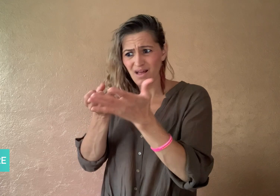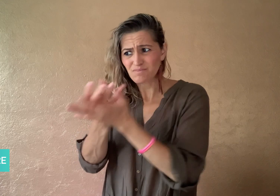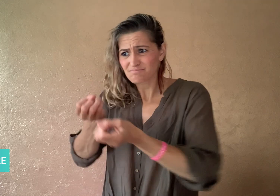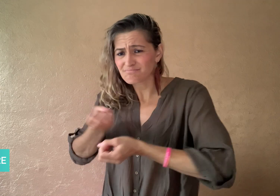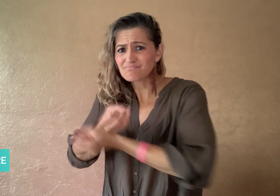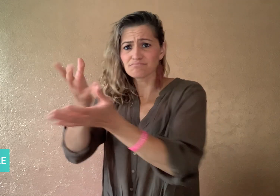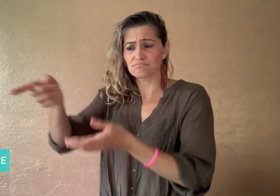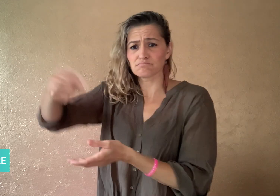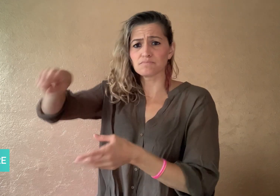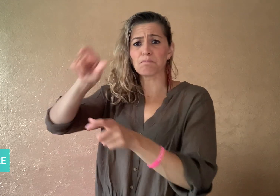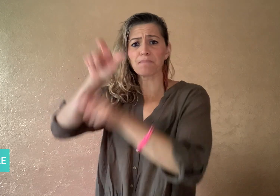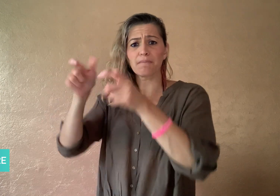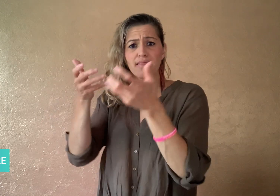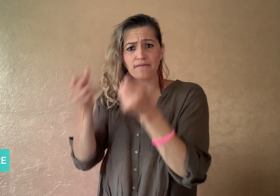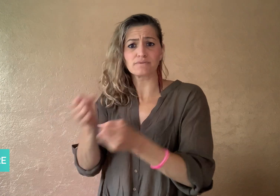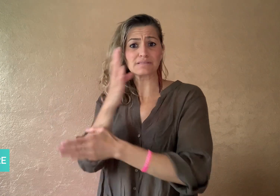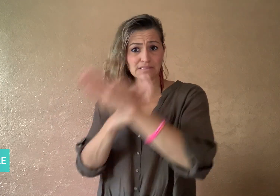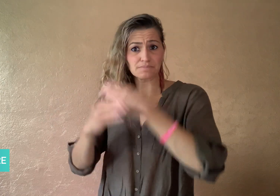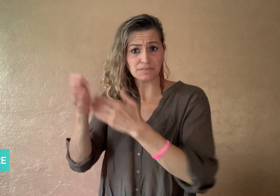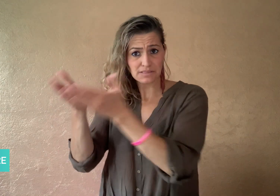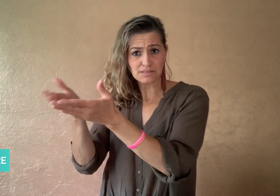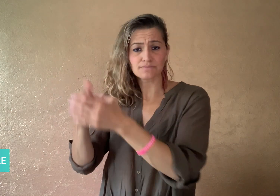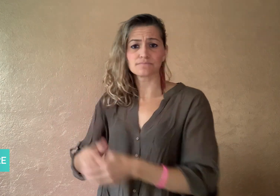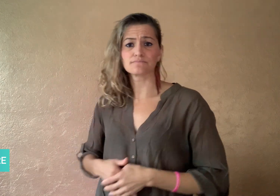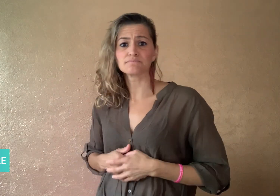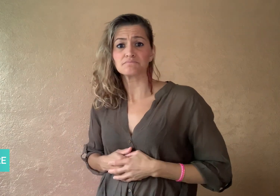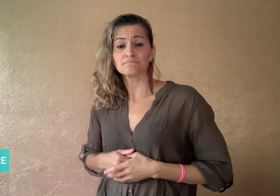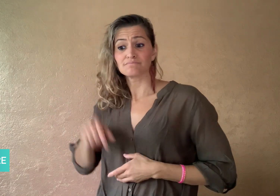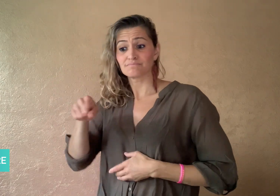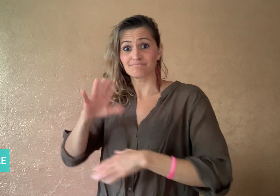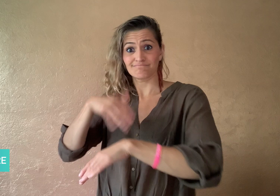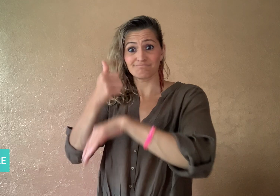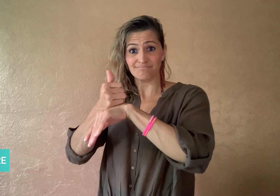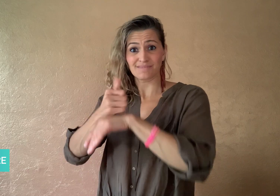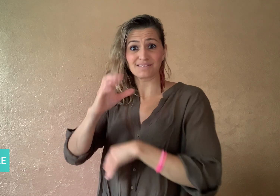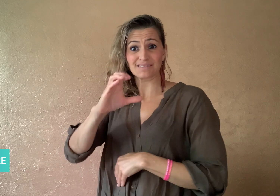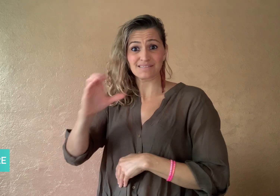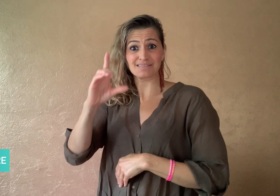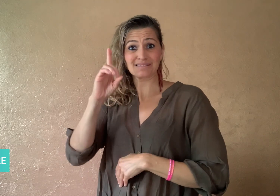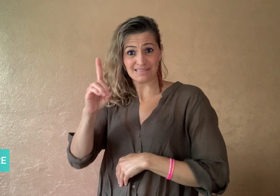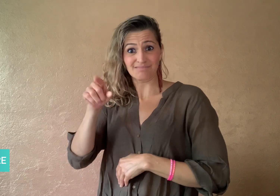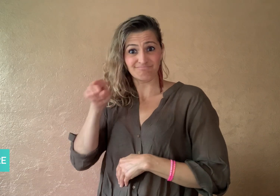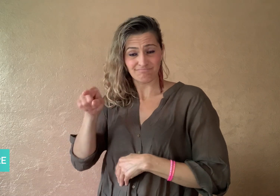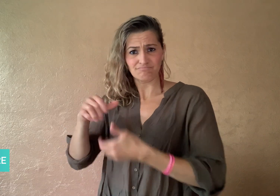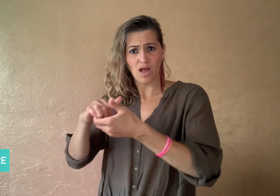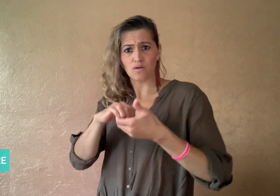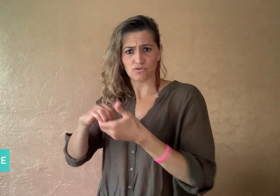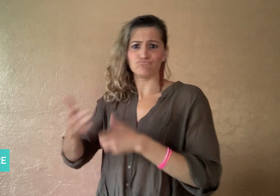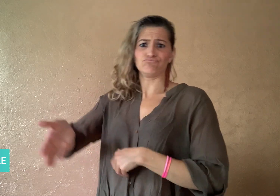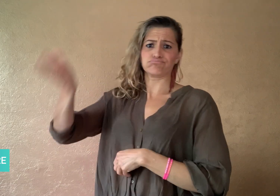people with disabilities. The CCD was established